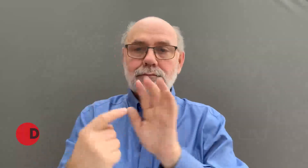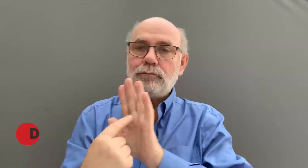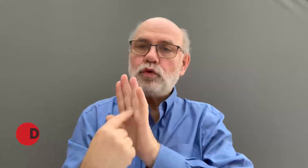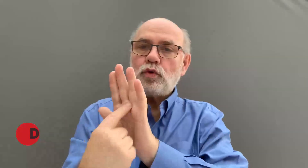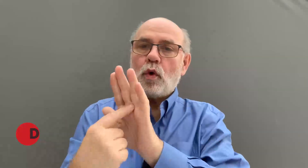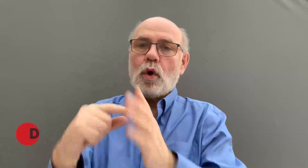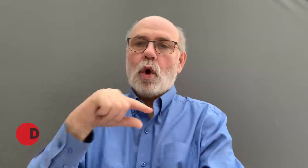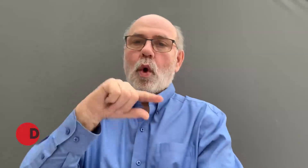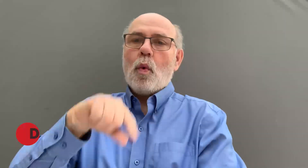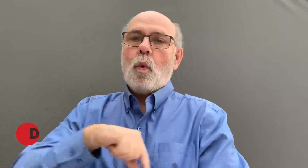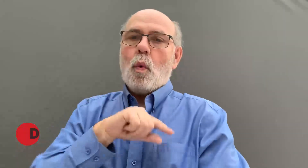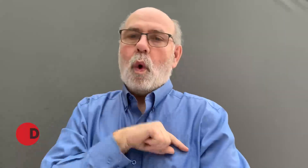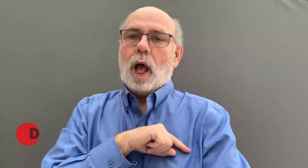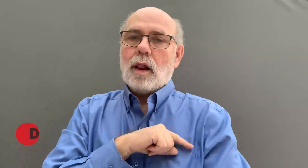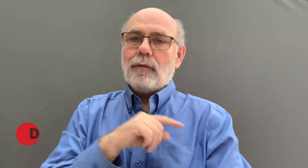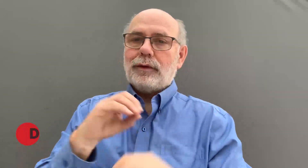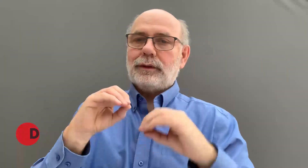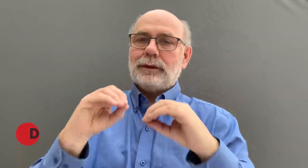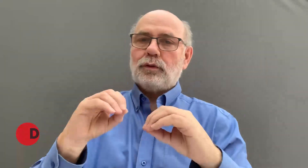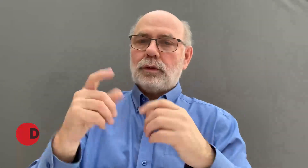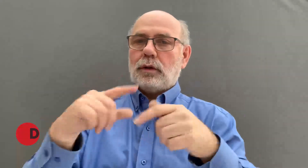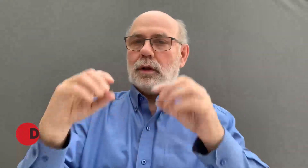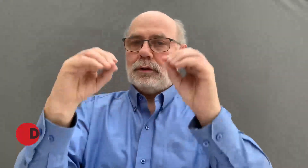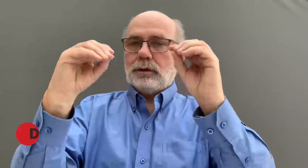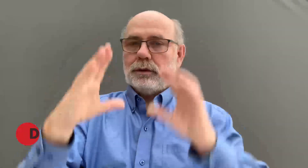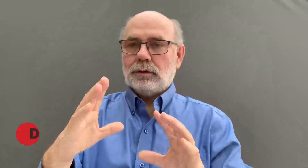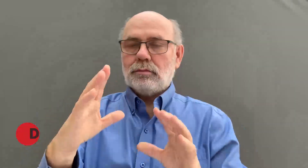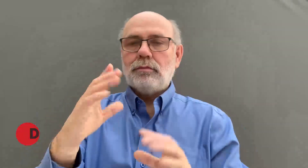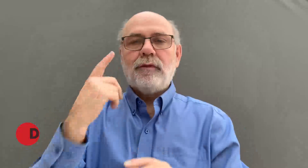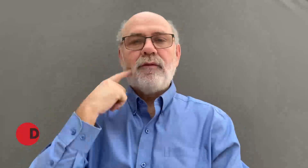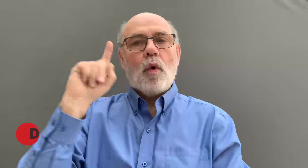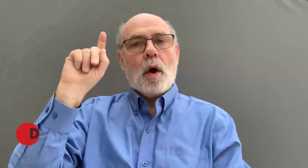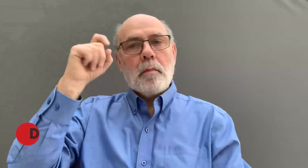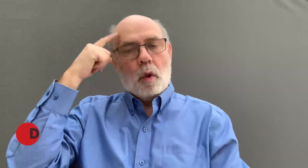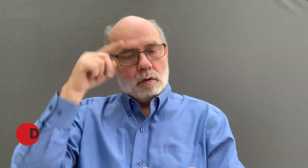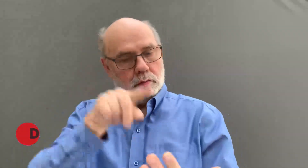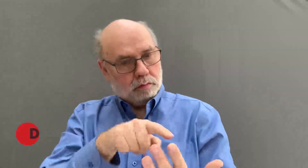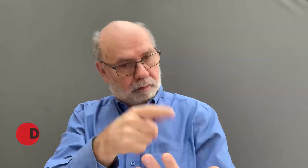show quality sign language instruction for employers to